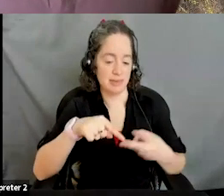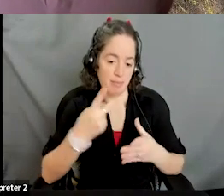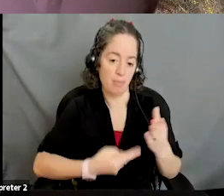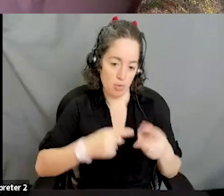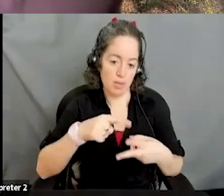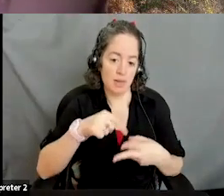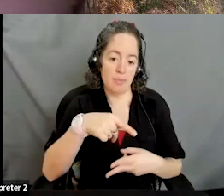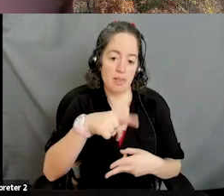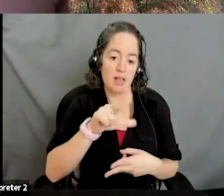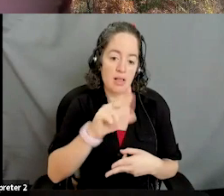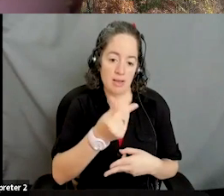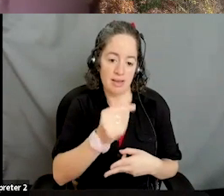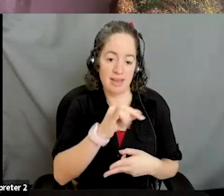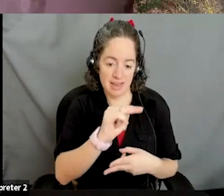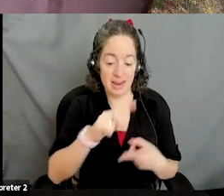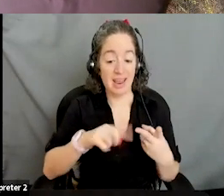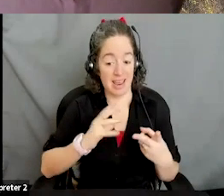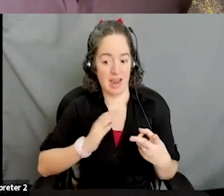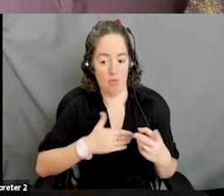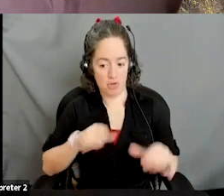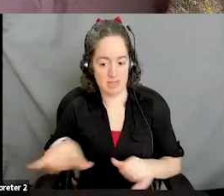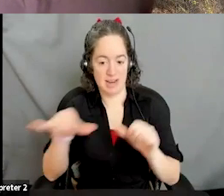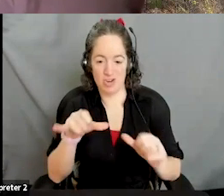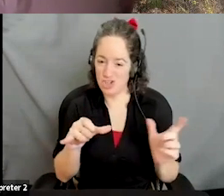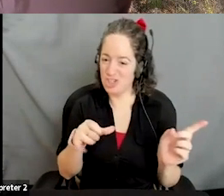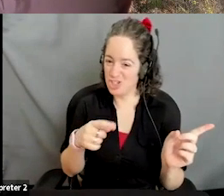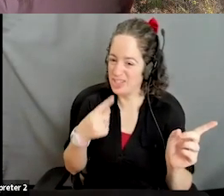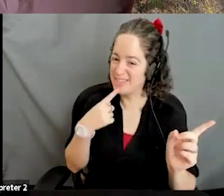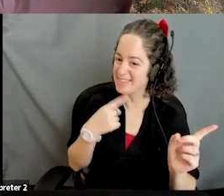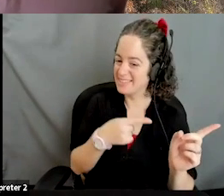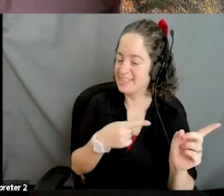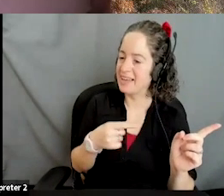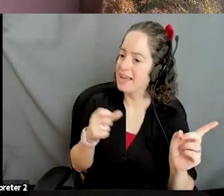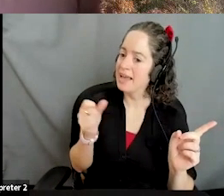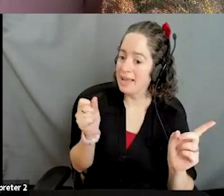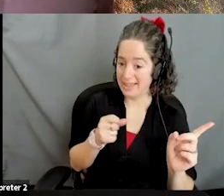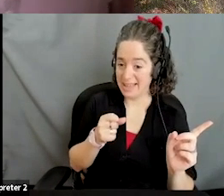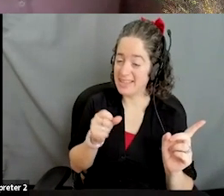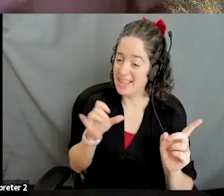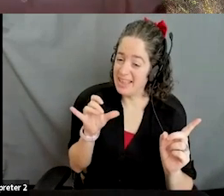That was the example that she used of where we could improve on communicating how to be-- education.